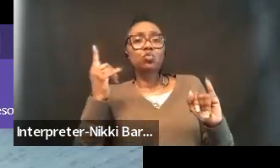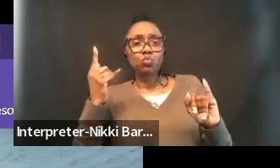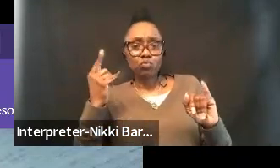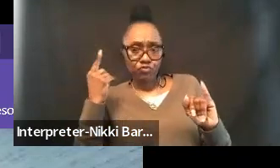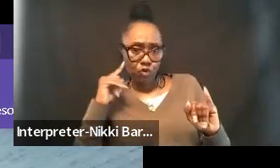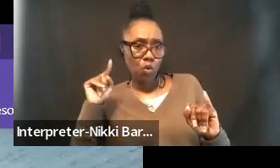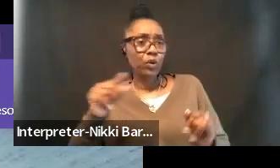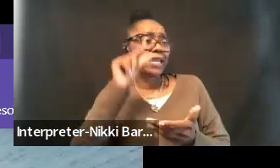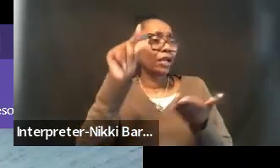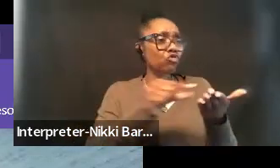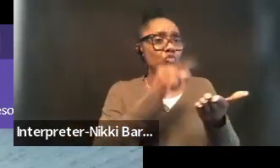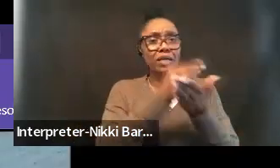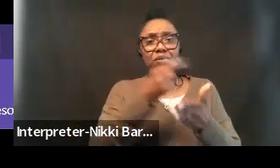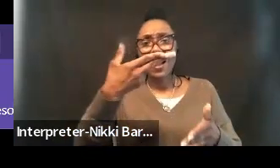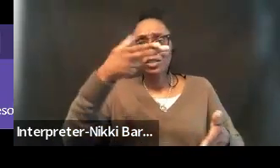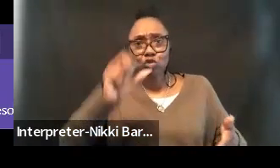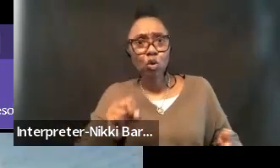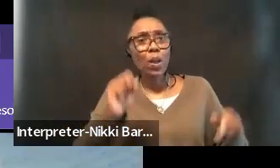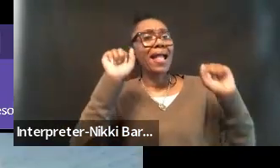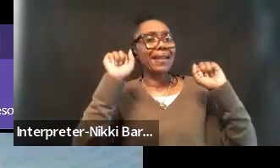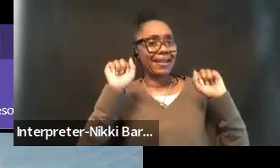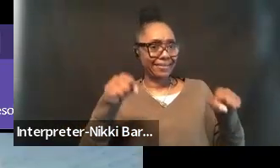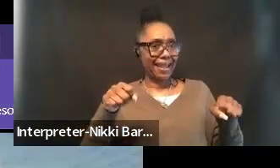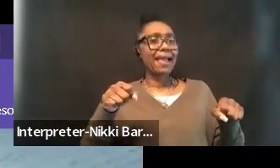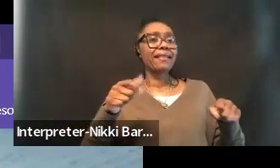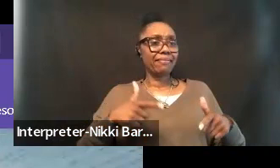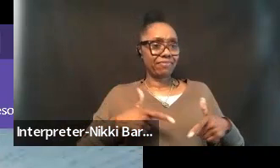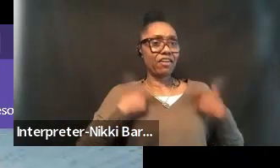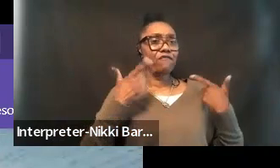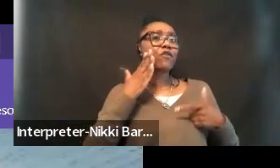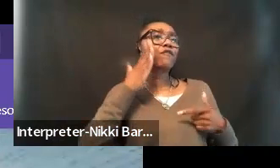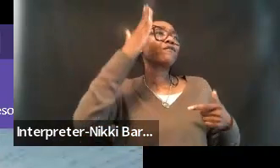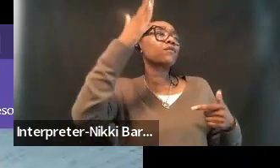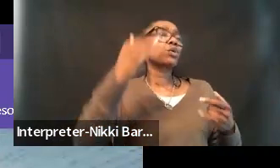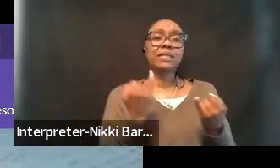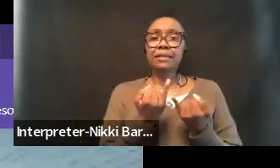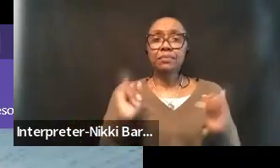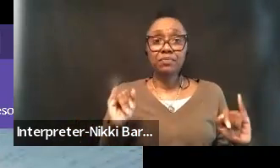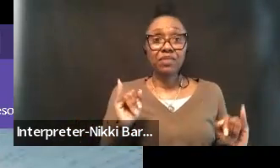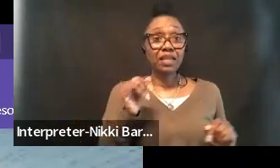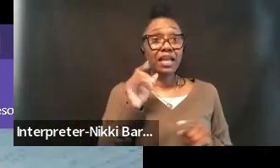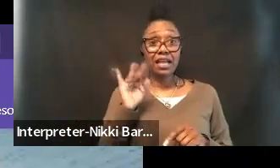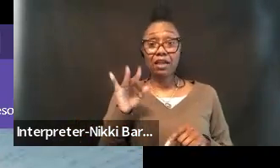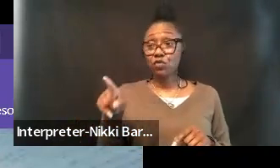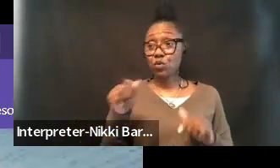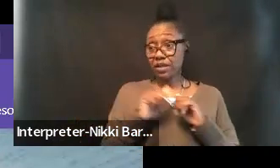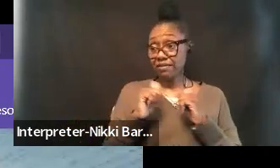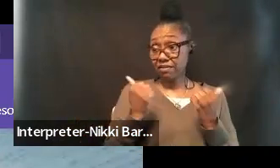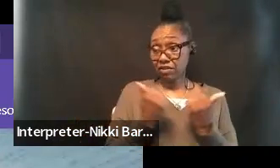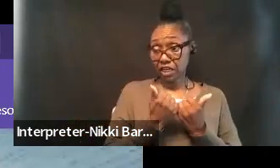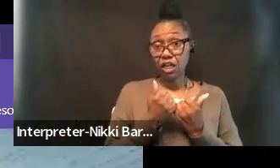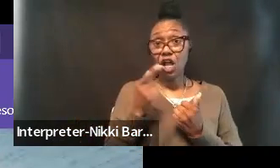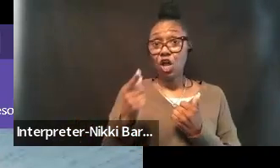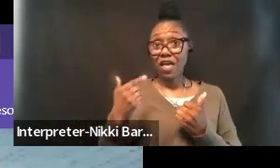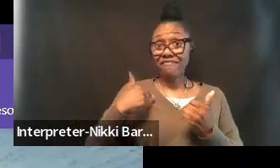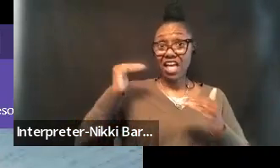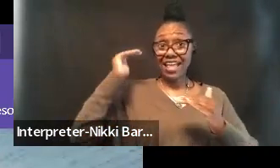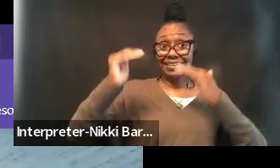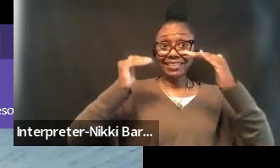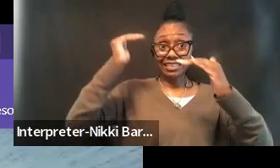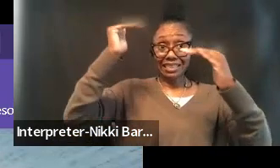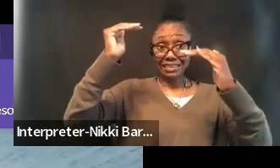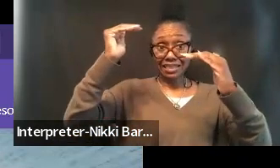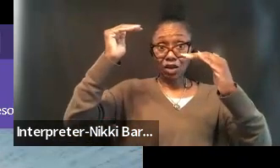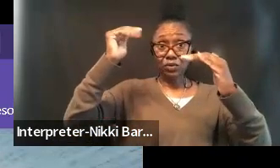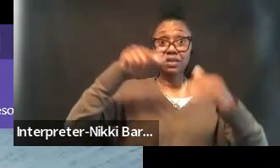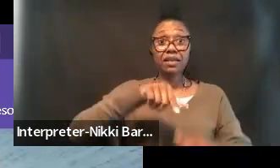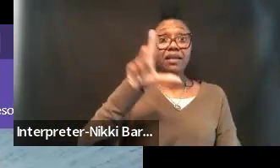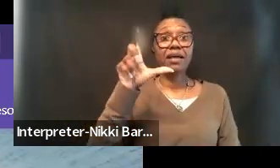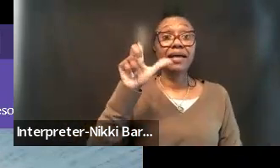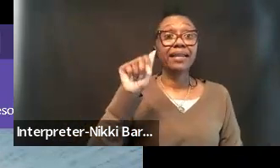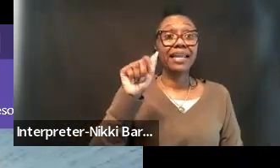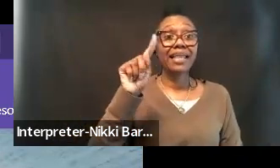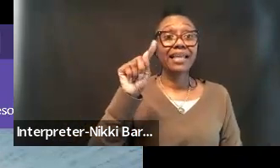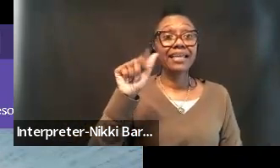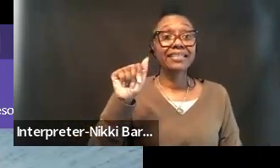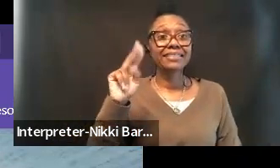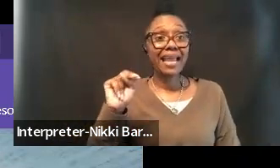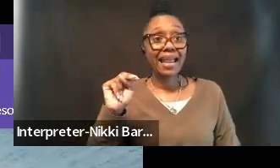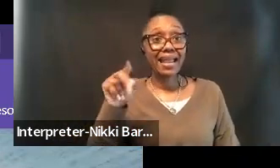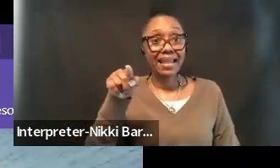And be able to do things, on, in their own. If you are in an agency where you guys are working with adults, is your assistive technology resource out there.